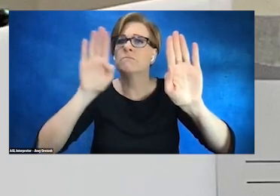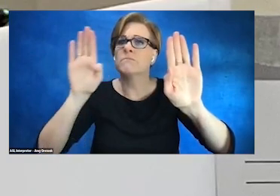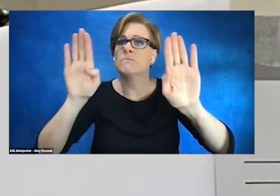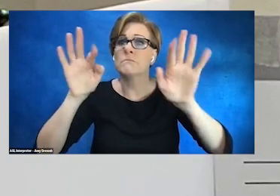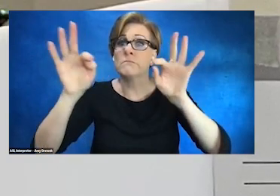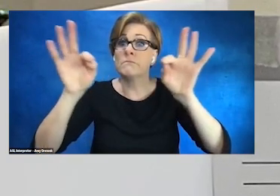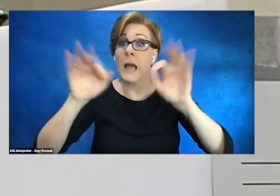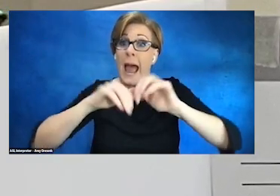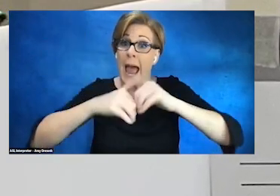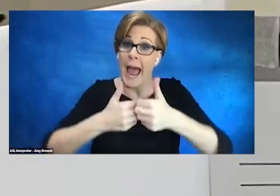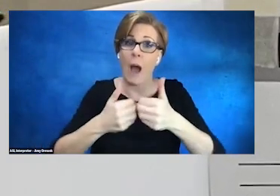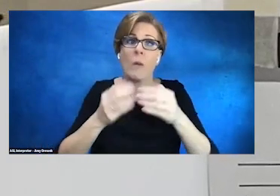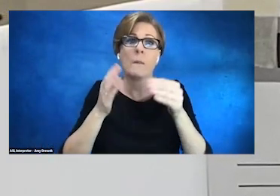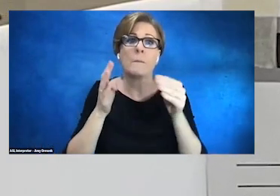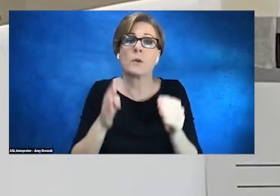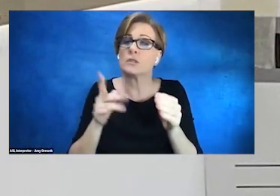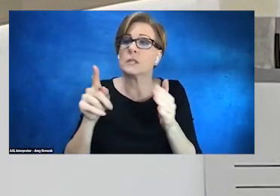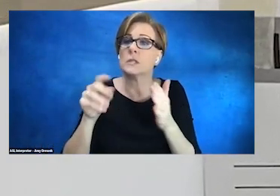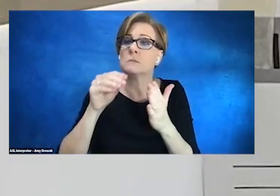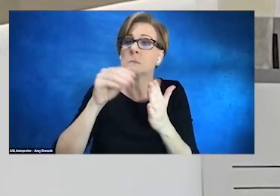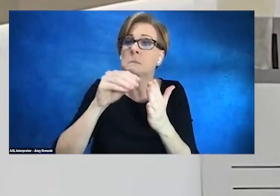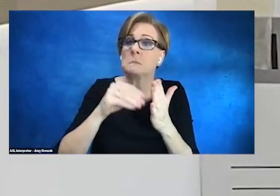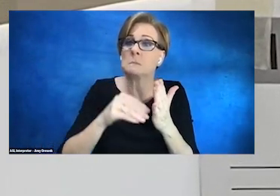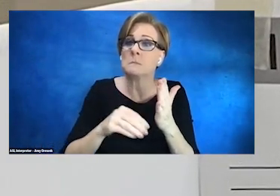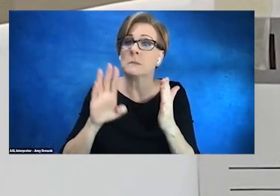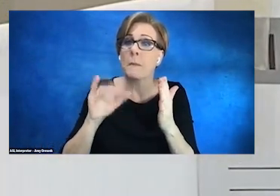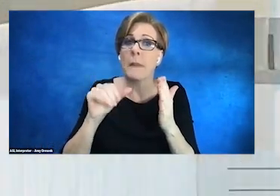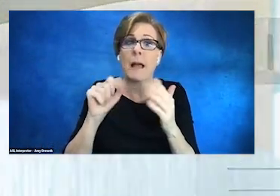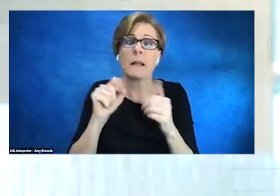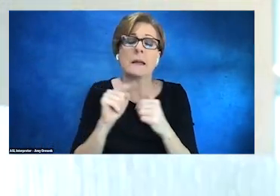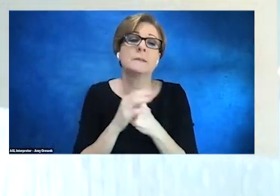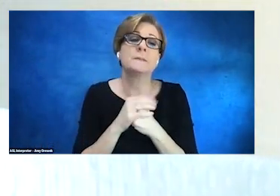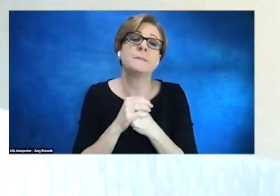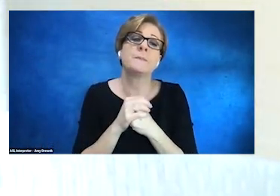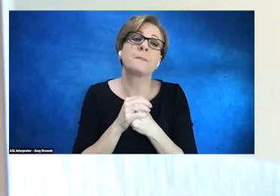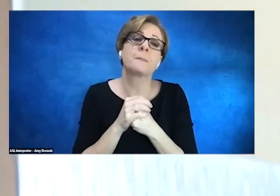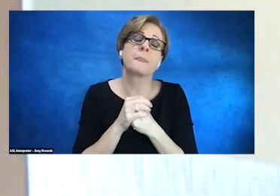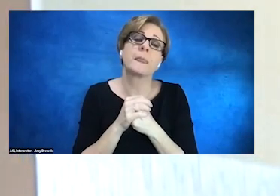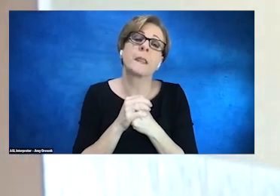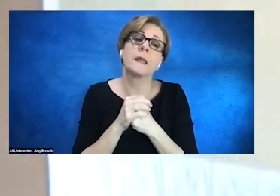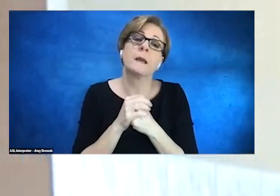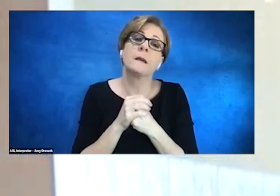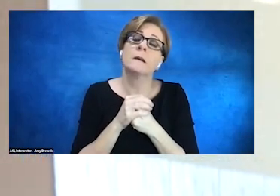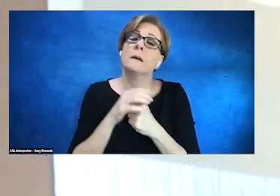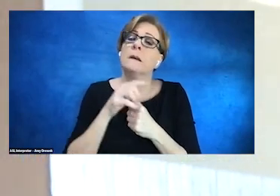voter for how they can complete their ballot so you can see in these ovals it talks about